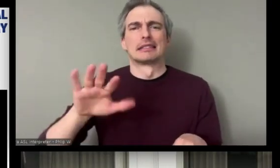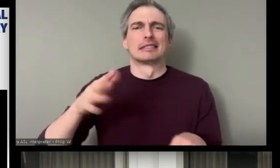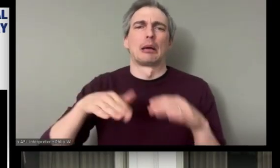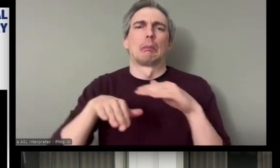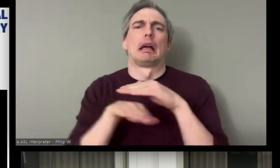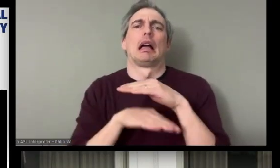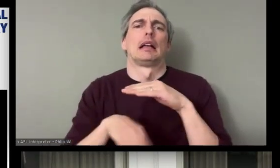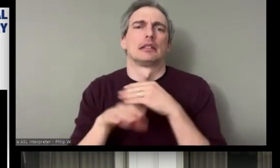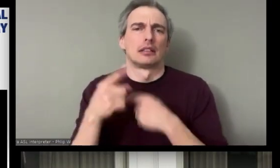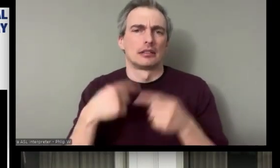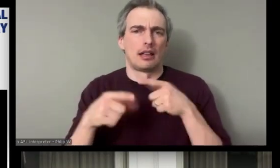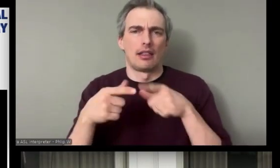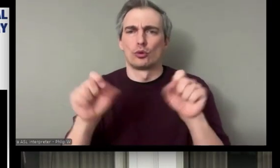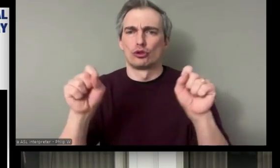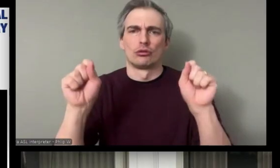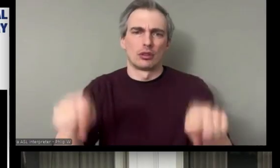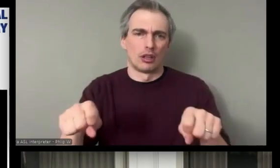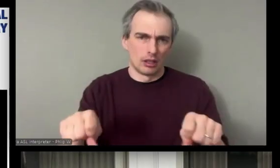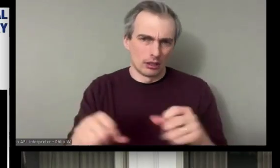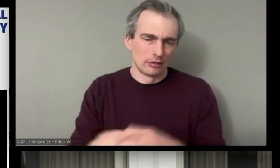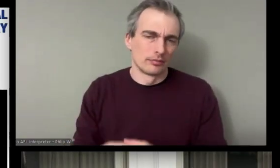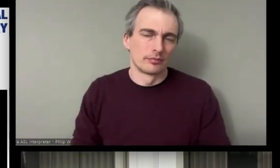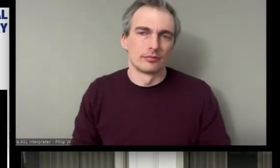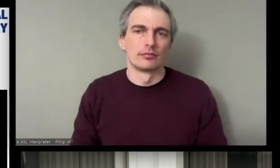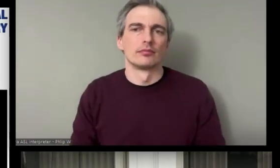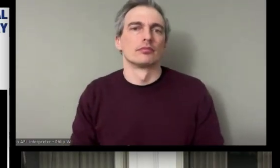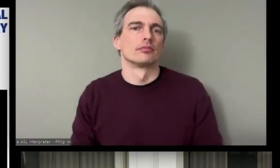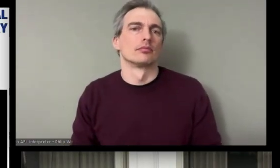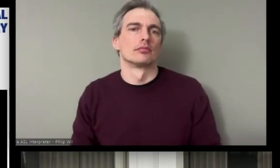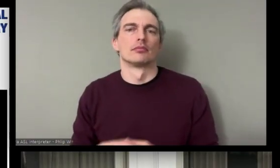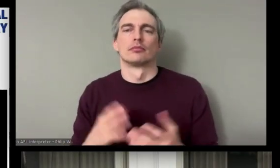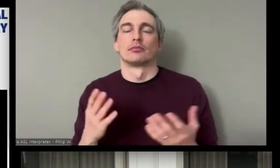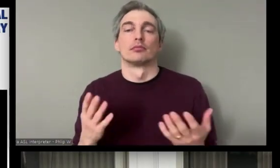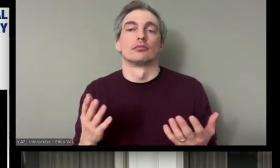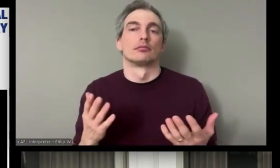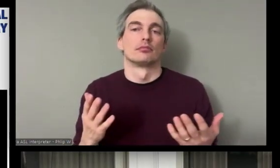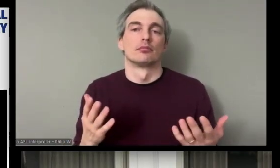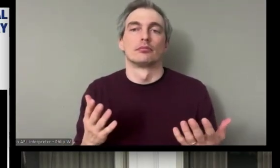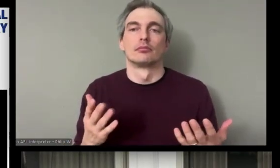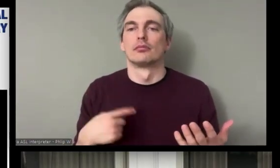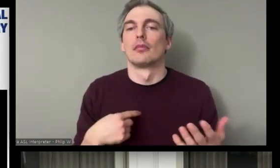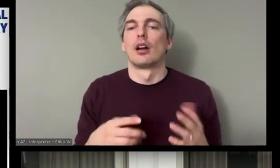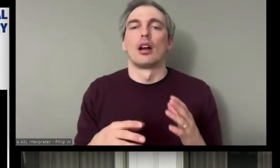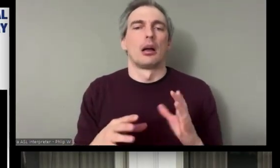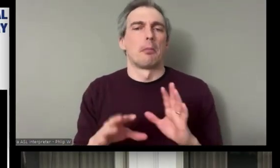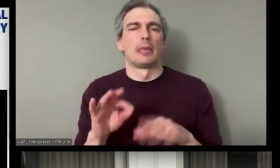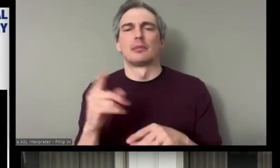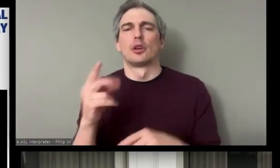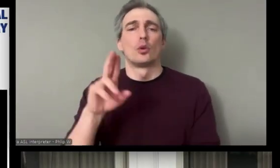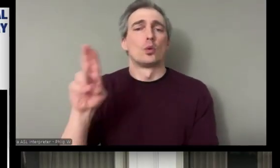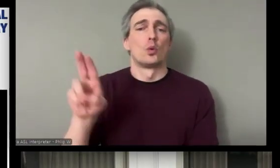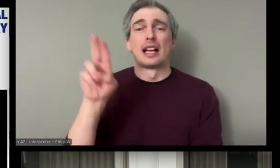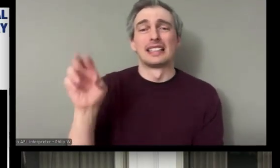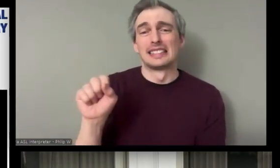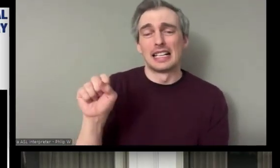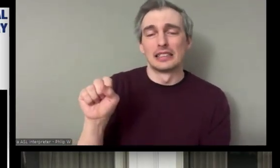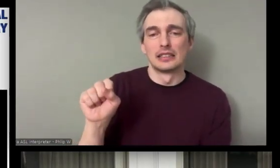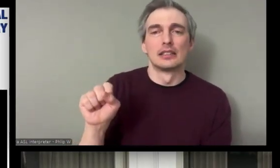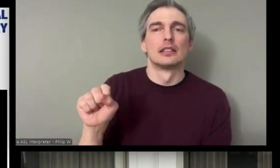I just picked United States as something I customized to say. Oh, I can expect when I meet people, a common question would be like: Where are you from?